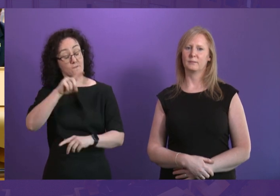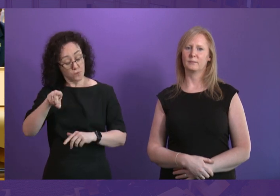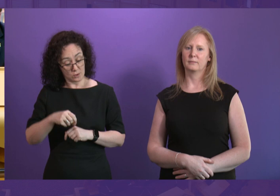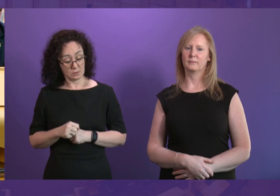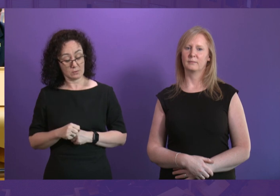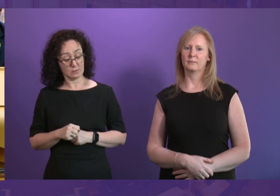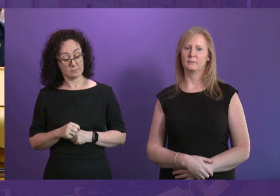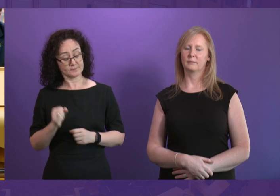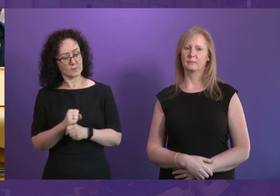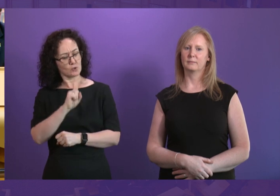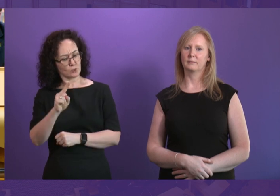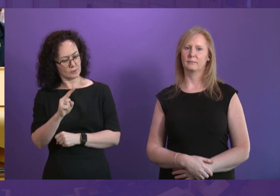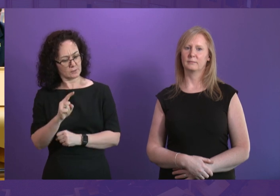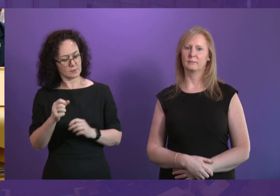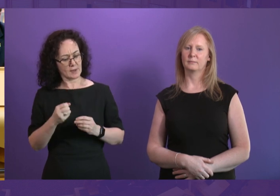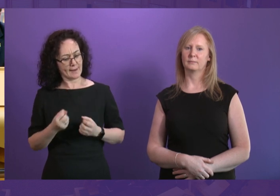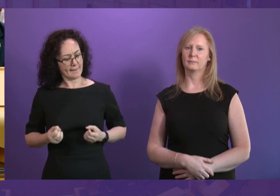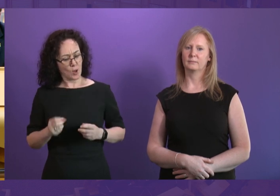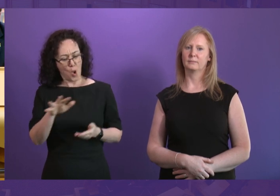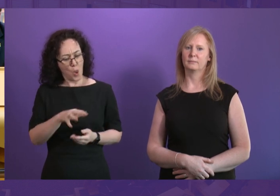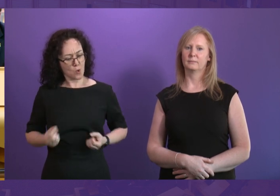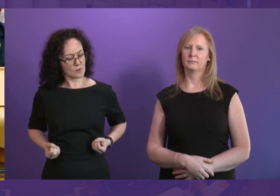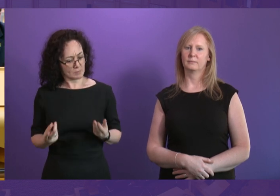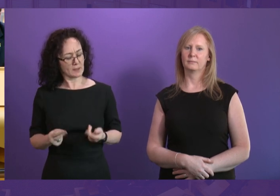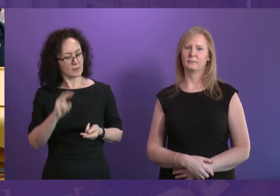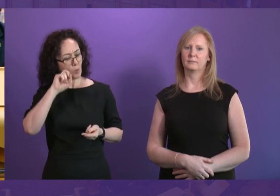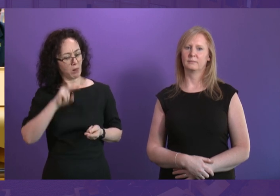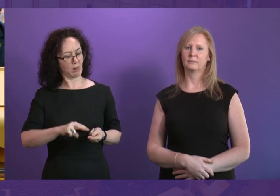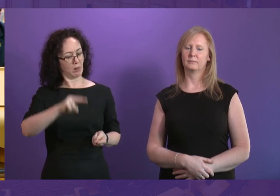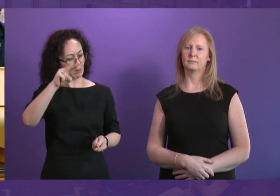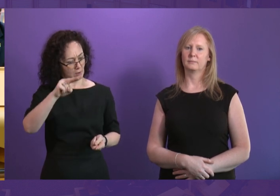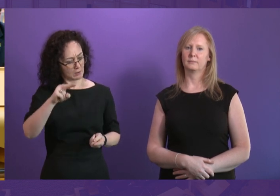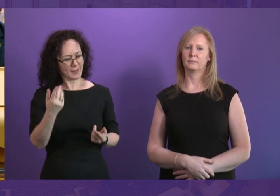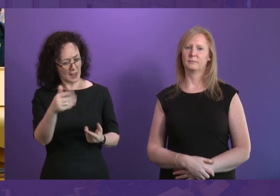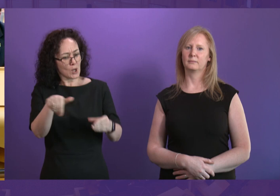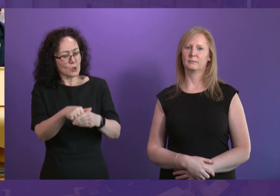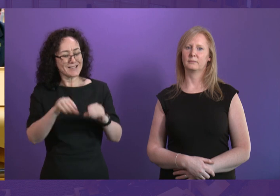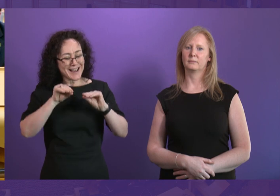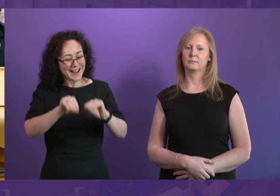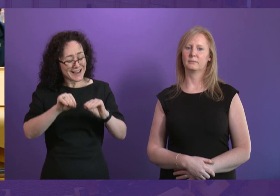government day-to-day spending for local revenue services, including education, by £287.5